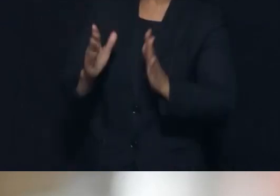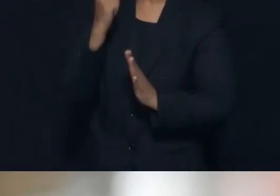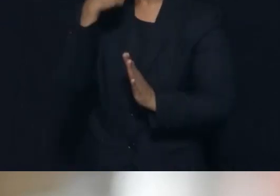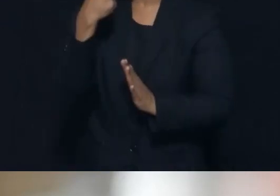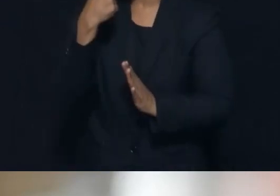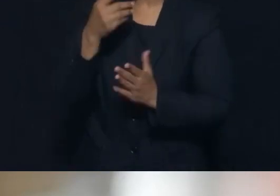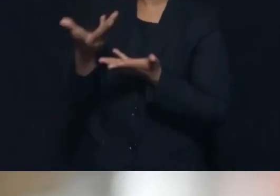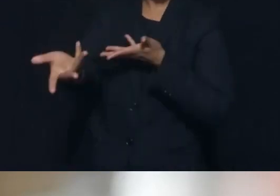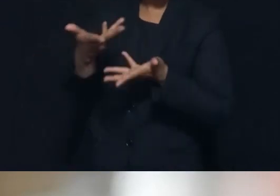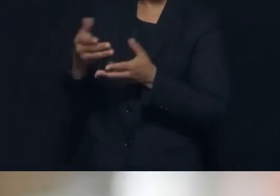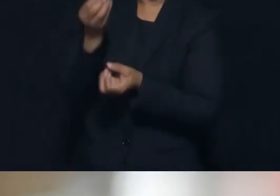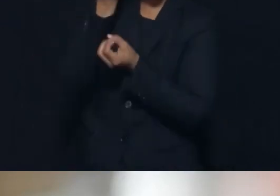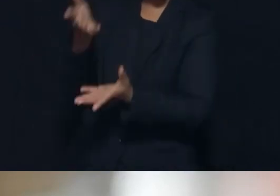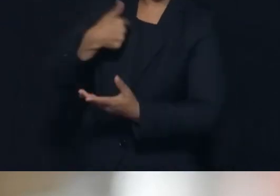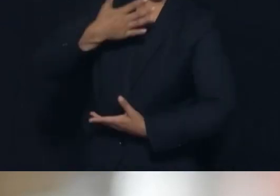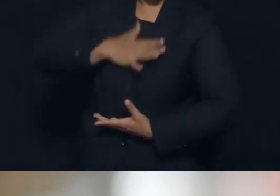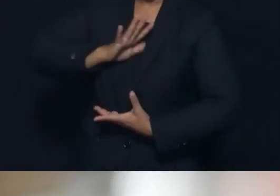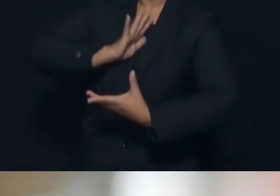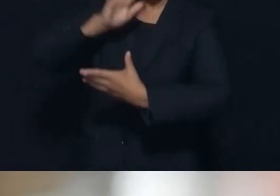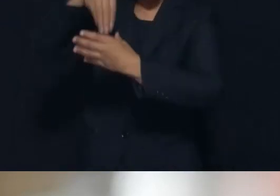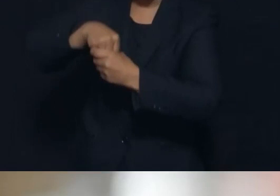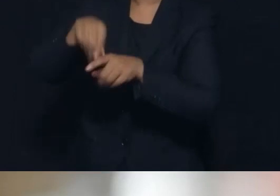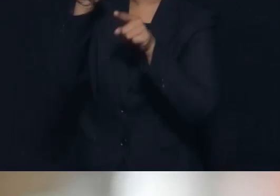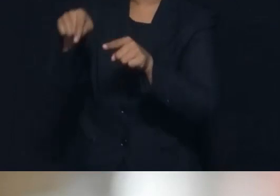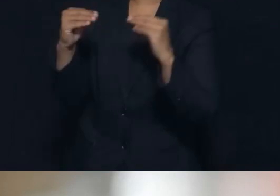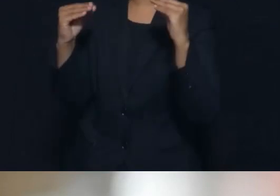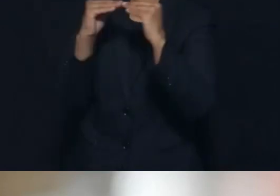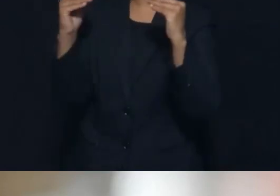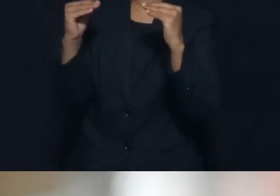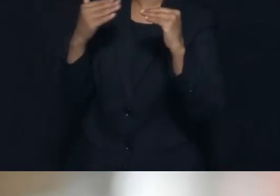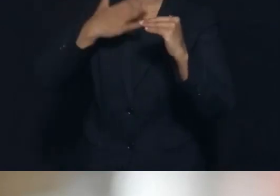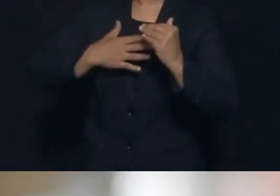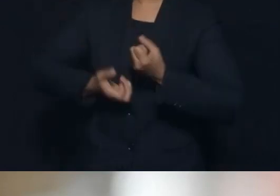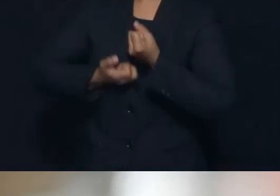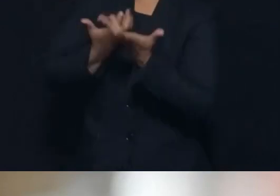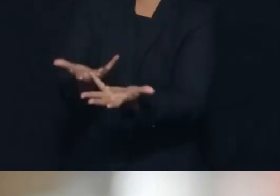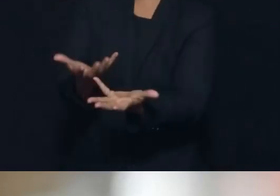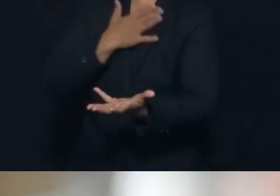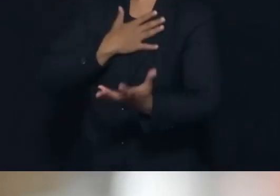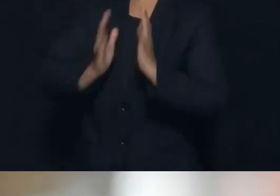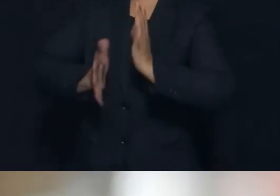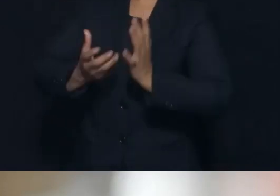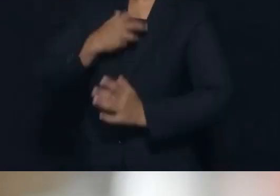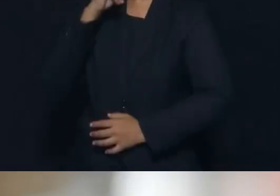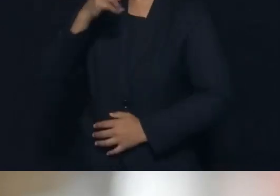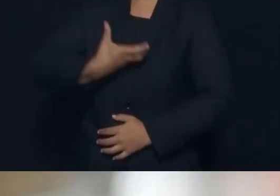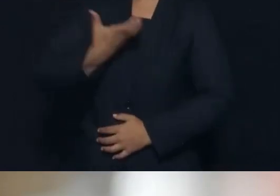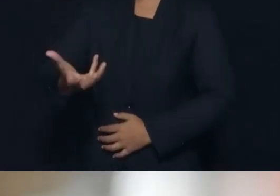And they are going to organise different events at national level, as I said before. Events will be awareness raising, workshops. And working events.